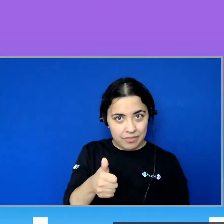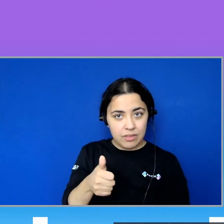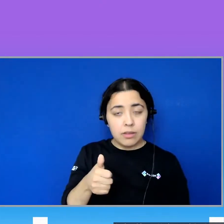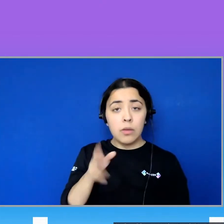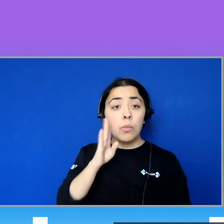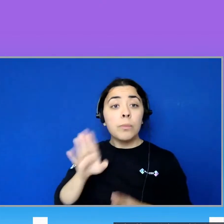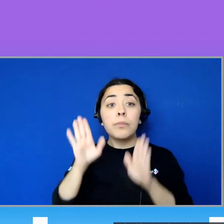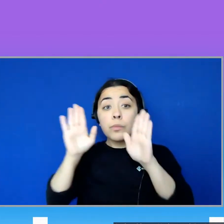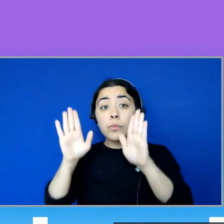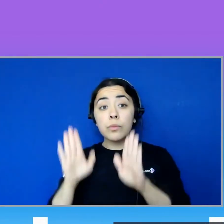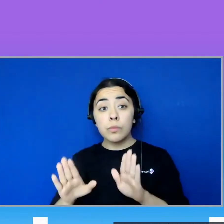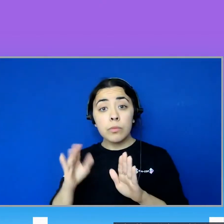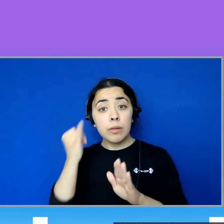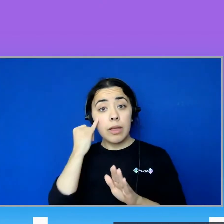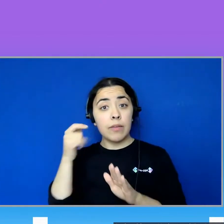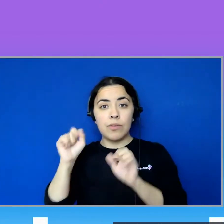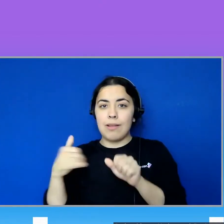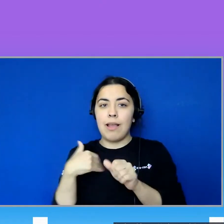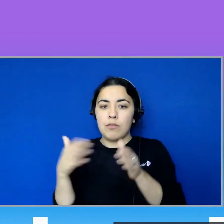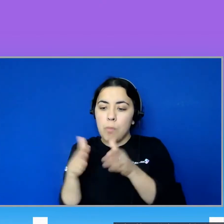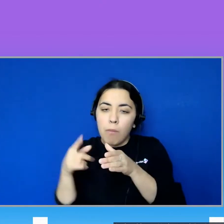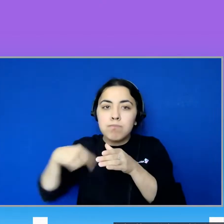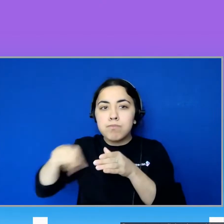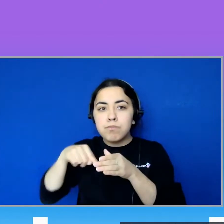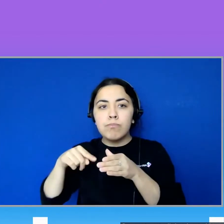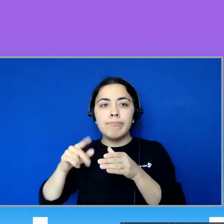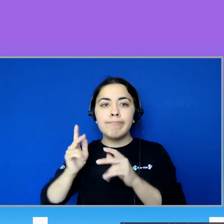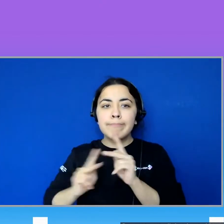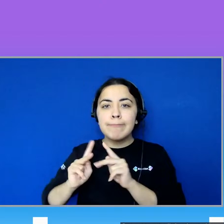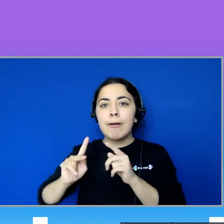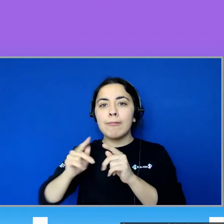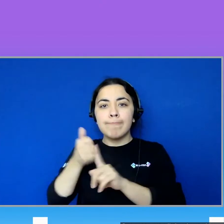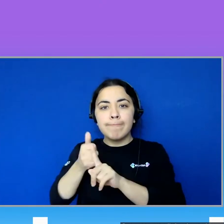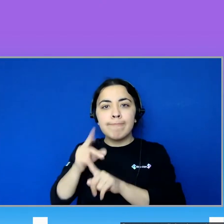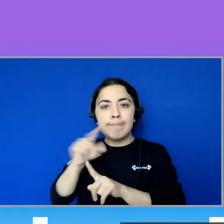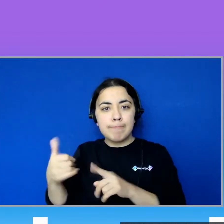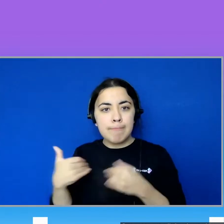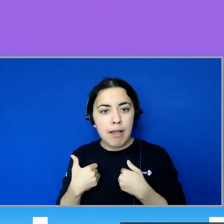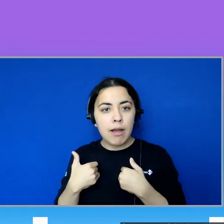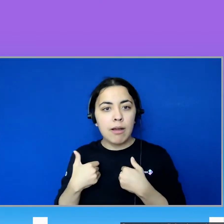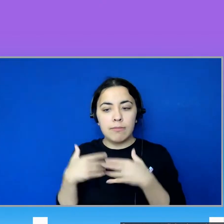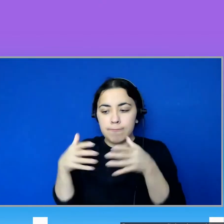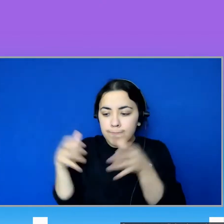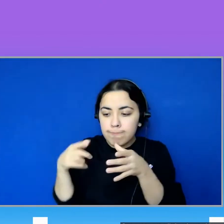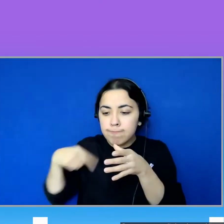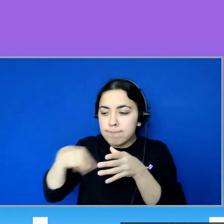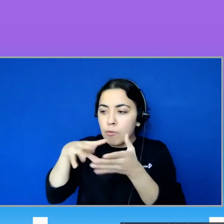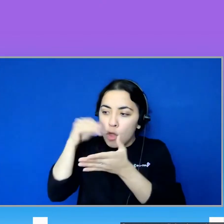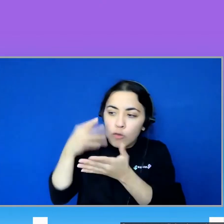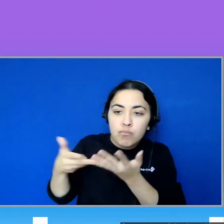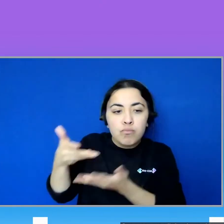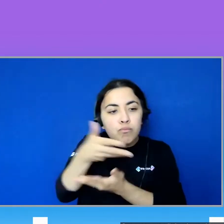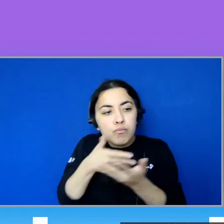be great if you could have a small circle of people that have